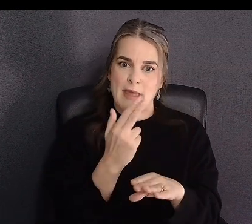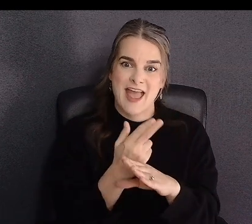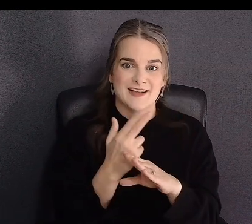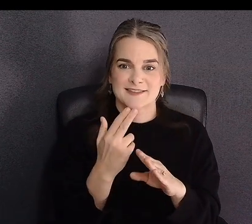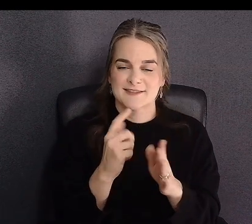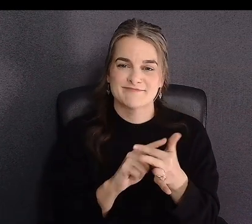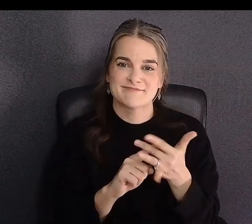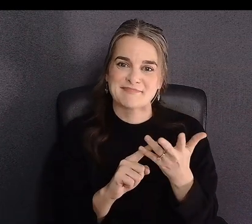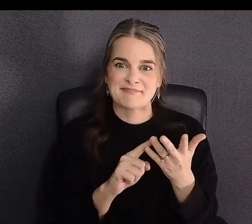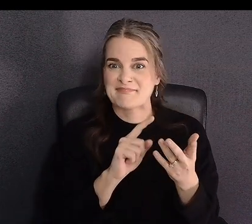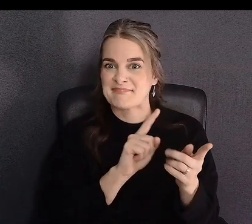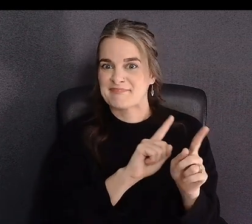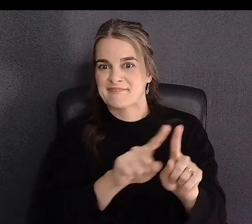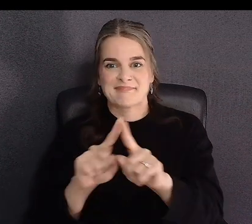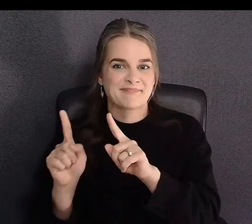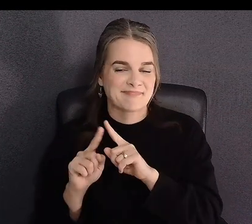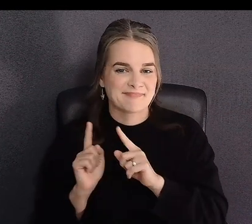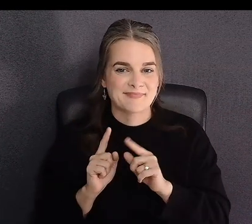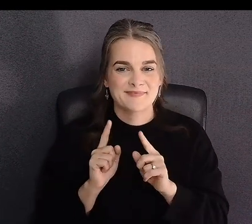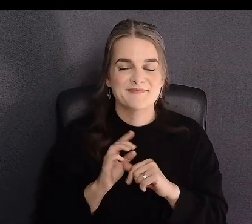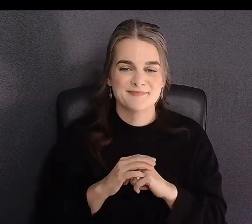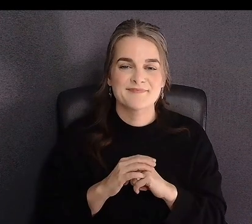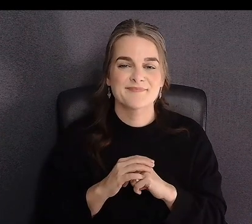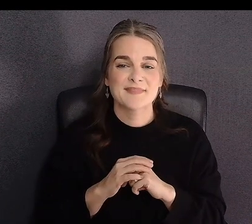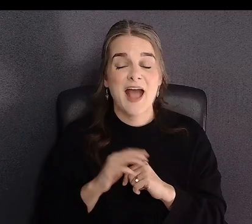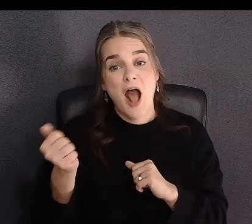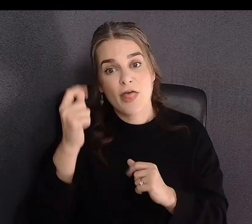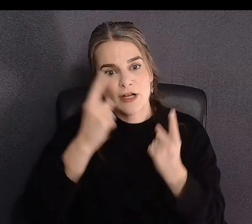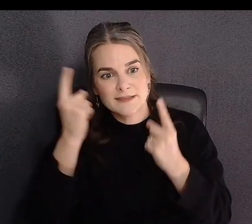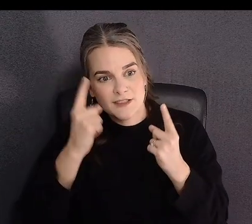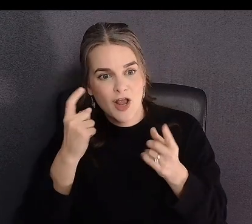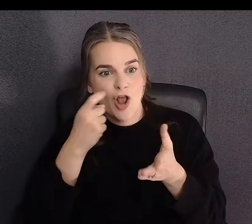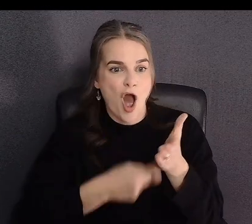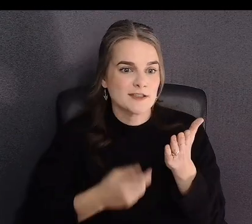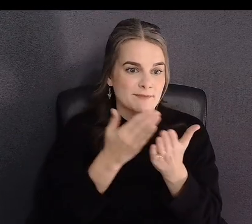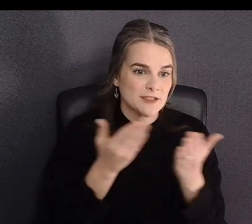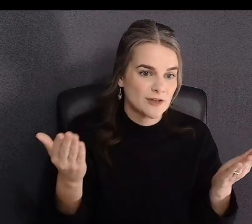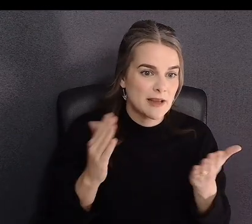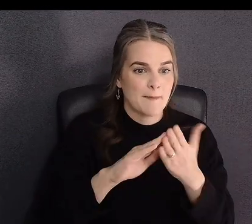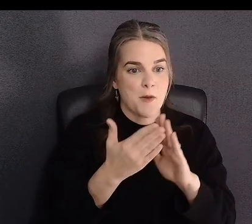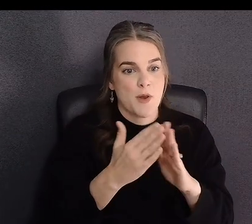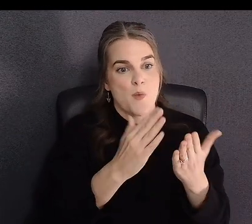Other considerations-- cost of materials and community resources. Things can be expensive.